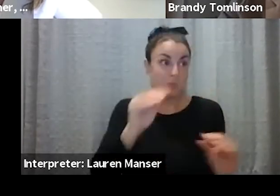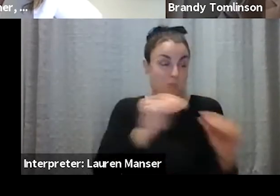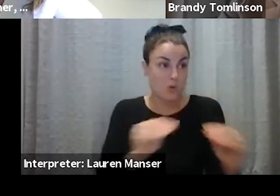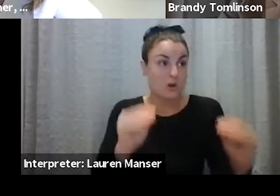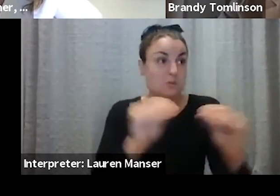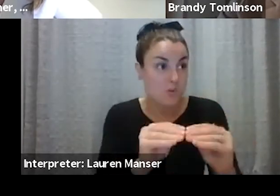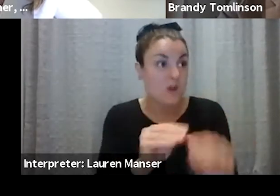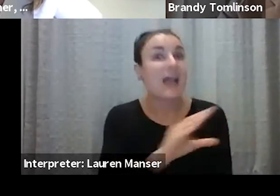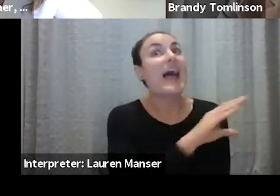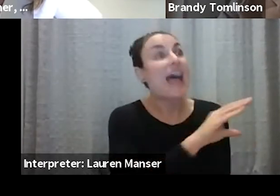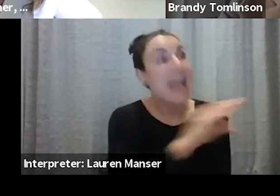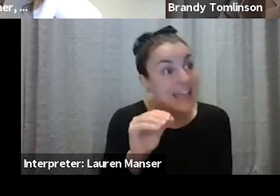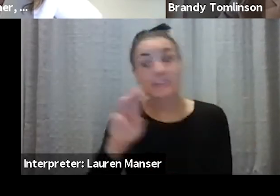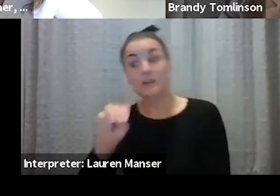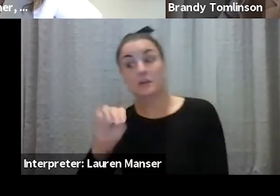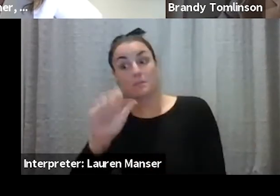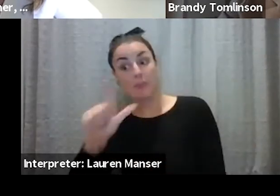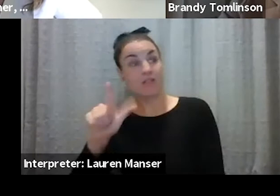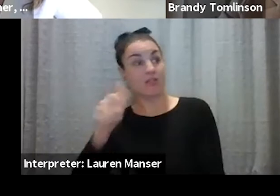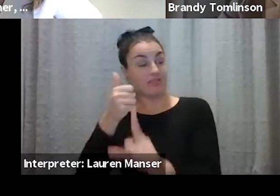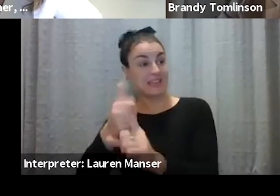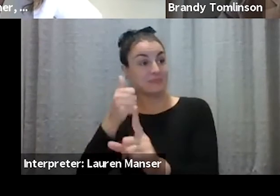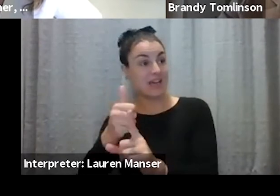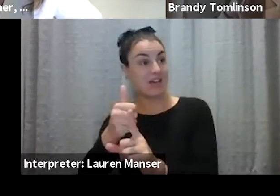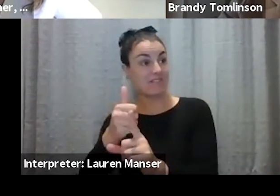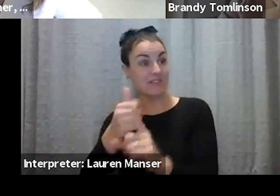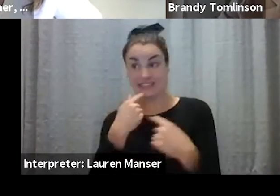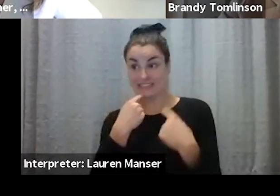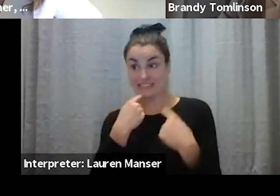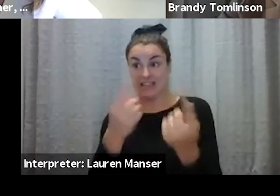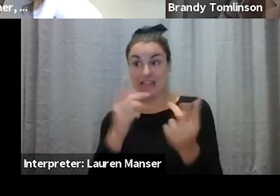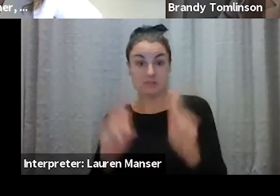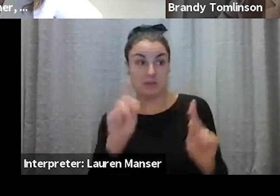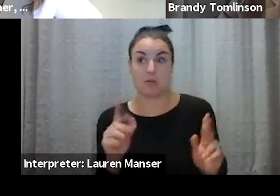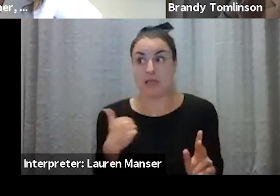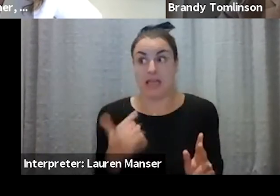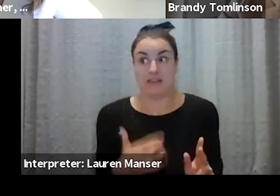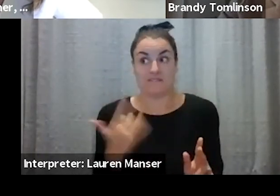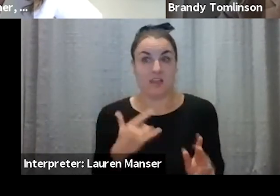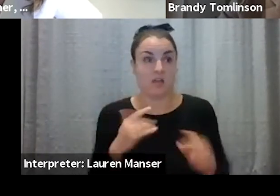I still don't feel like I can relax in any way." And I think that's echoed in a lot of ways